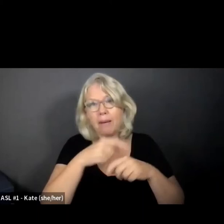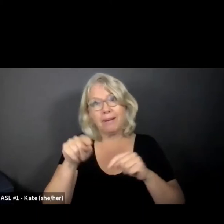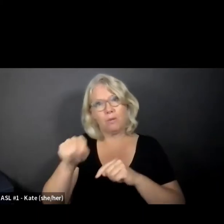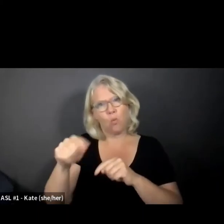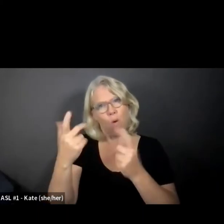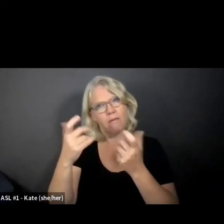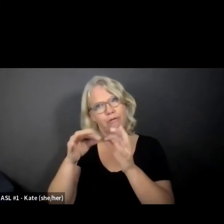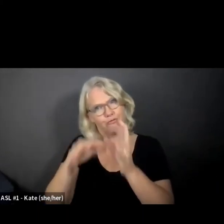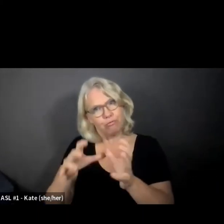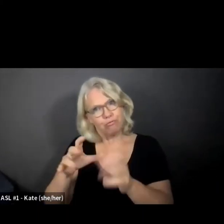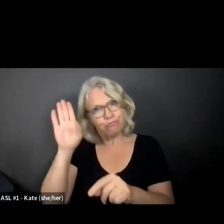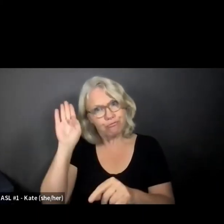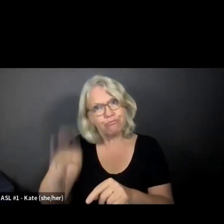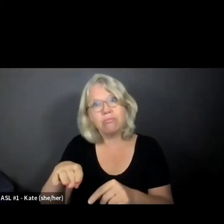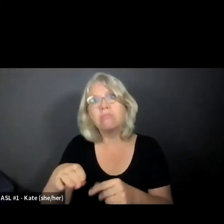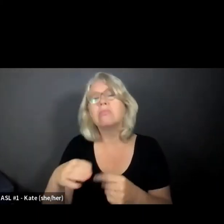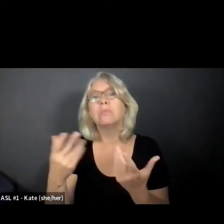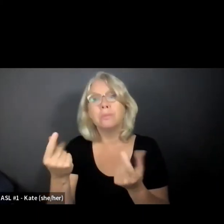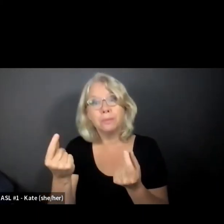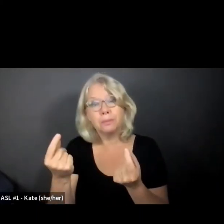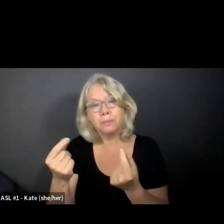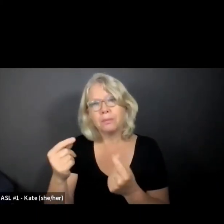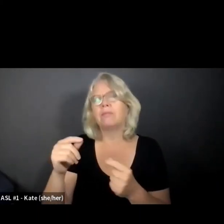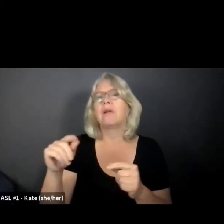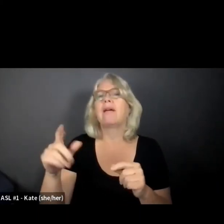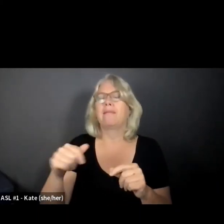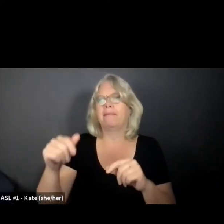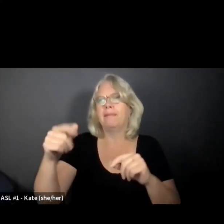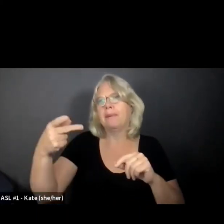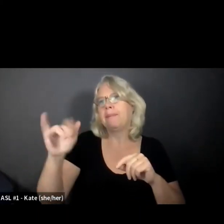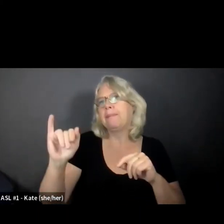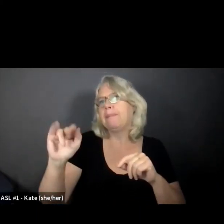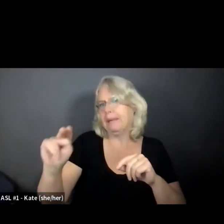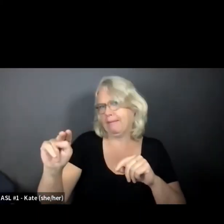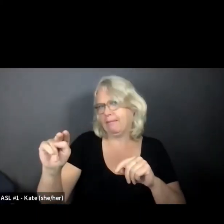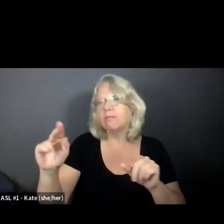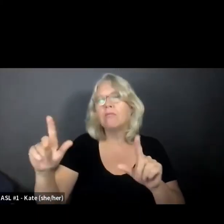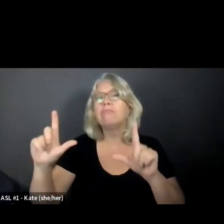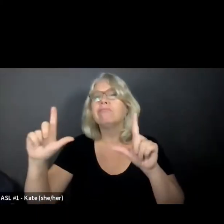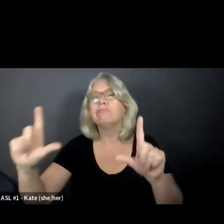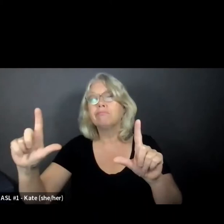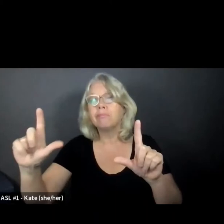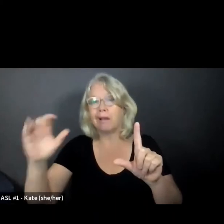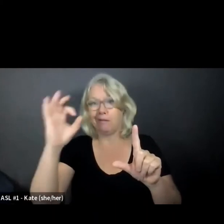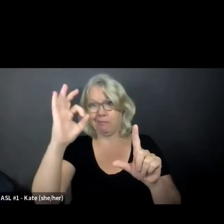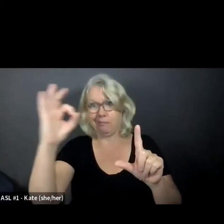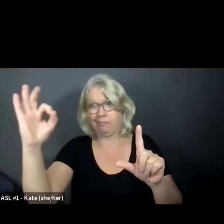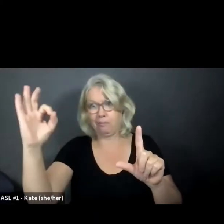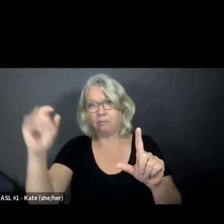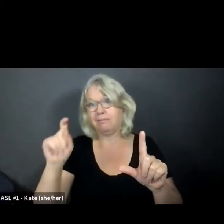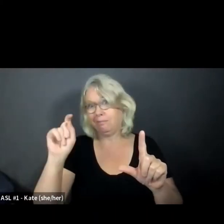TO DO THIS, AT THE TOP OF YOUR SCREEN, HOVER OVER THE WINDOW OF THE ASL INTERPRETER YOU